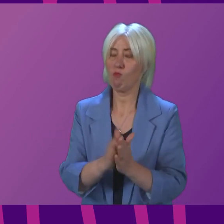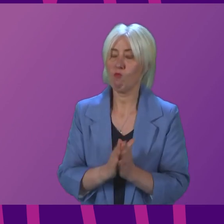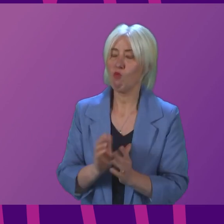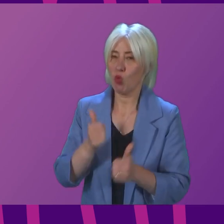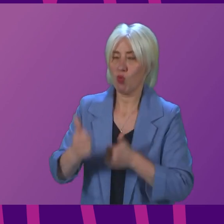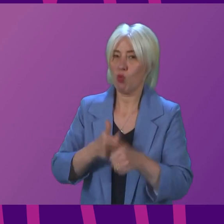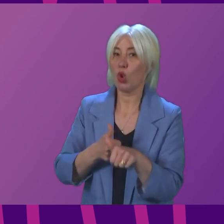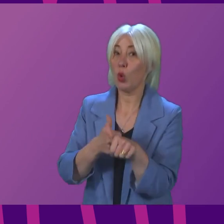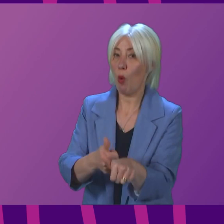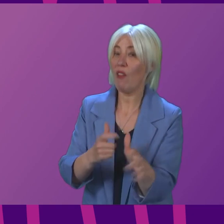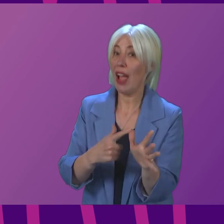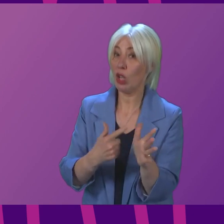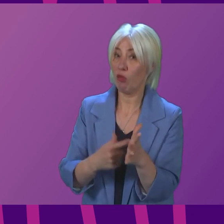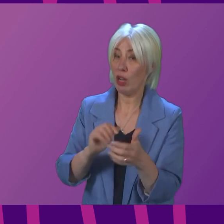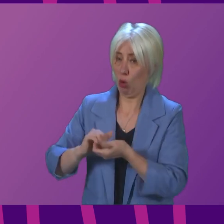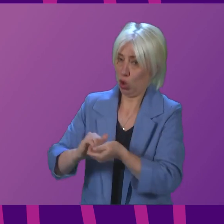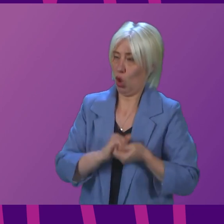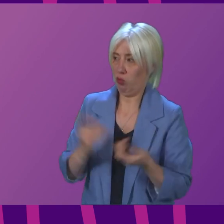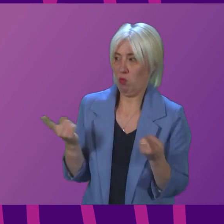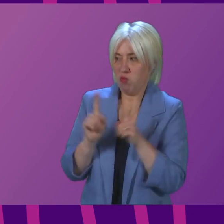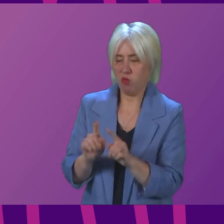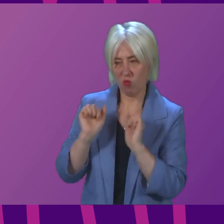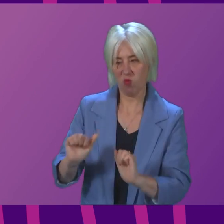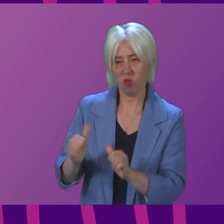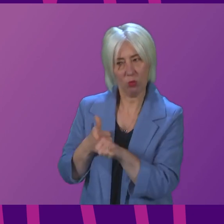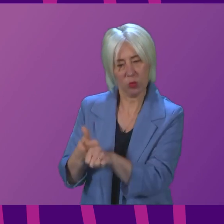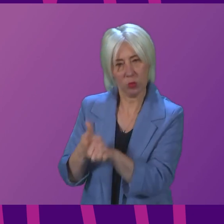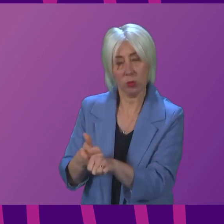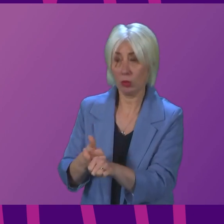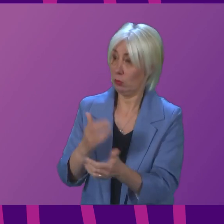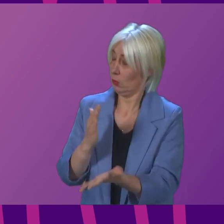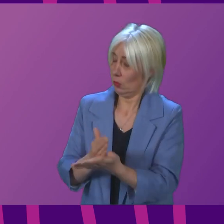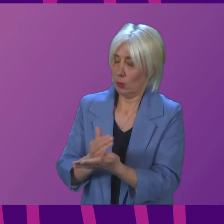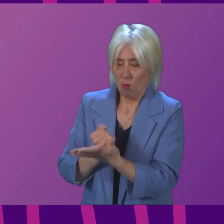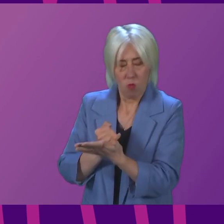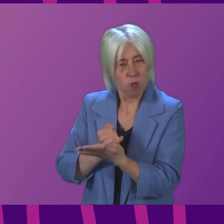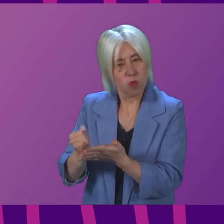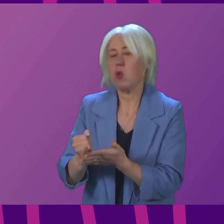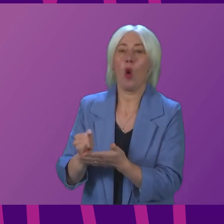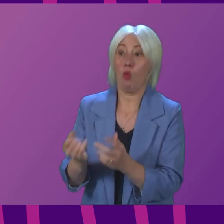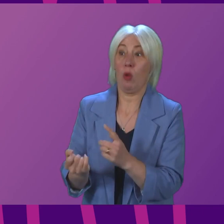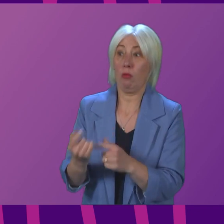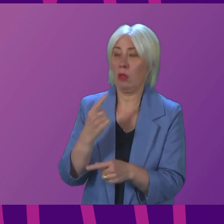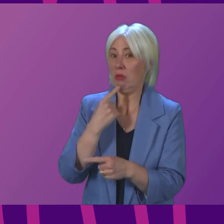I certainly stand in solidarity with her and condemn unreservedly the comments that were reported on Sunday.